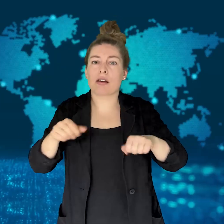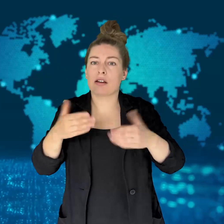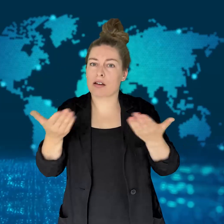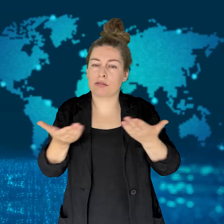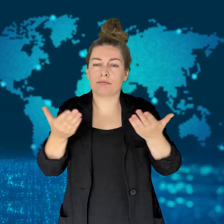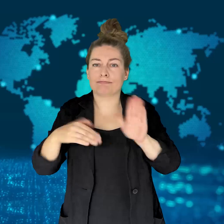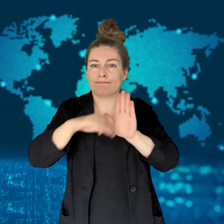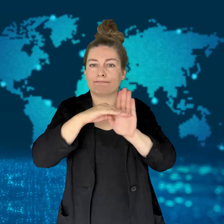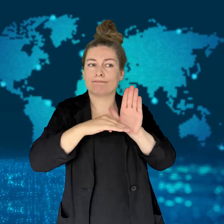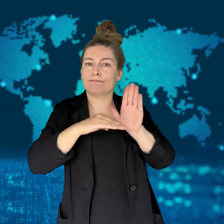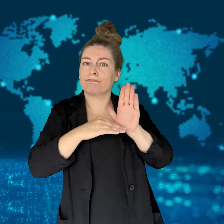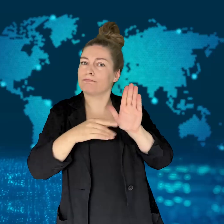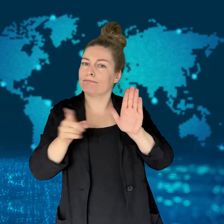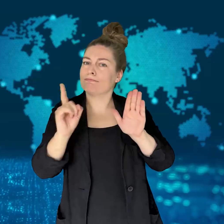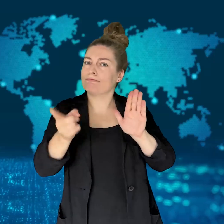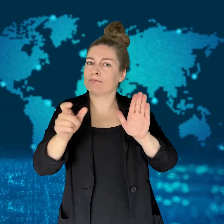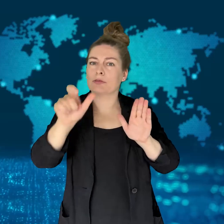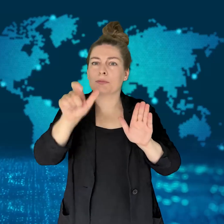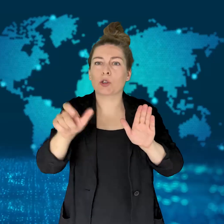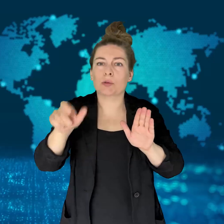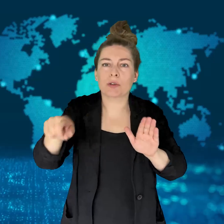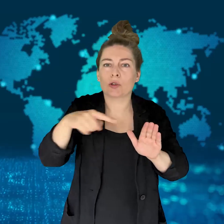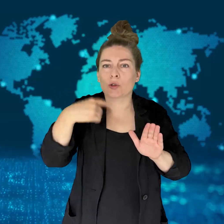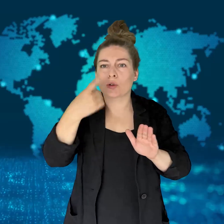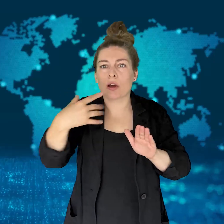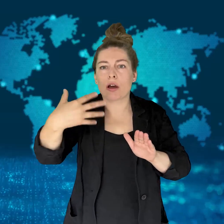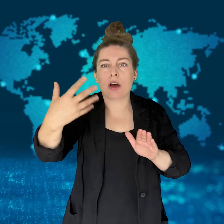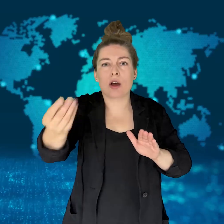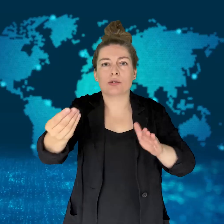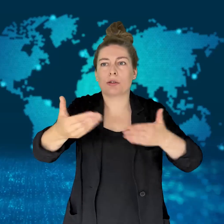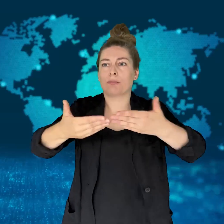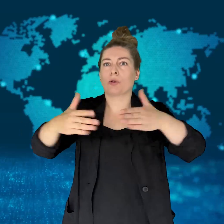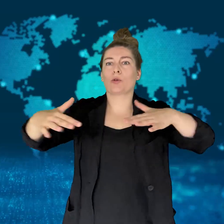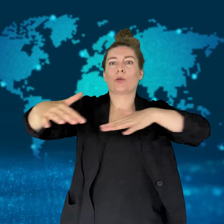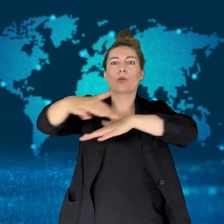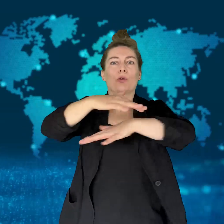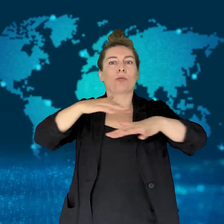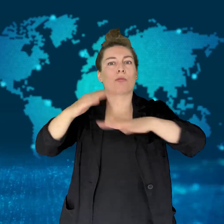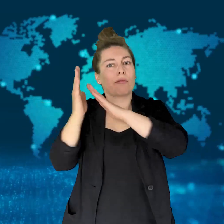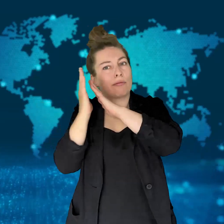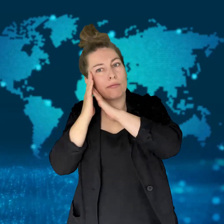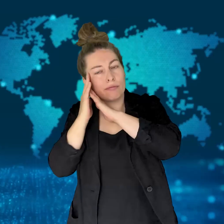The court noted that the regulations did not criminalize being